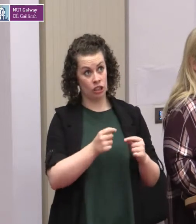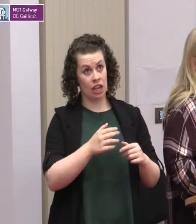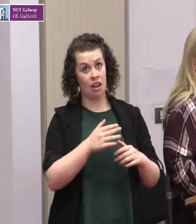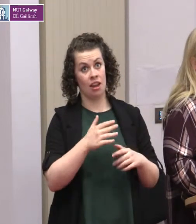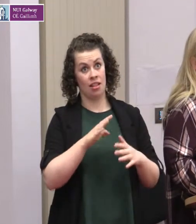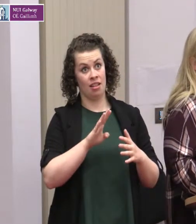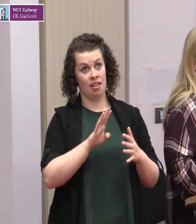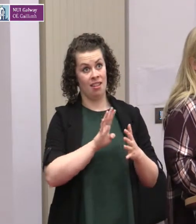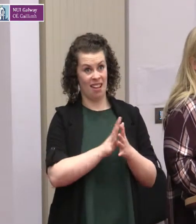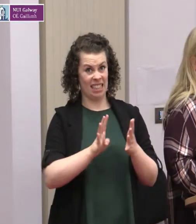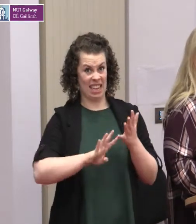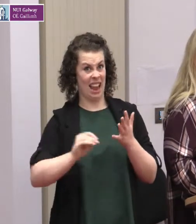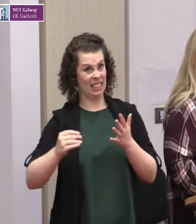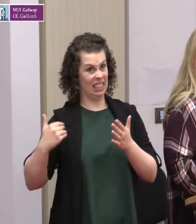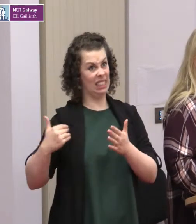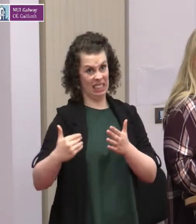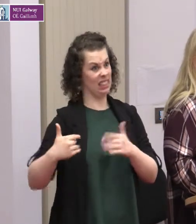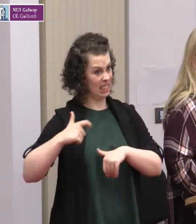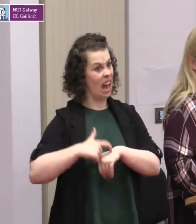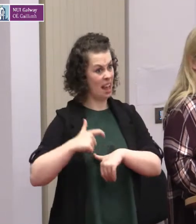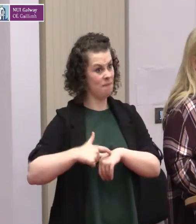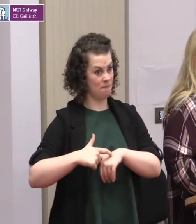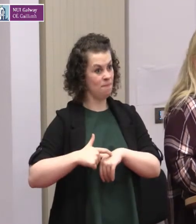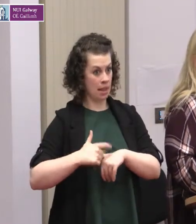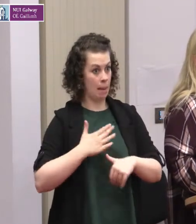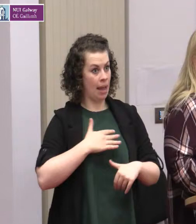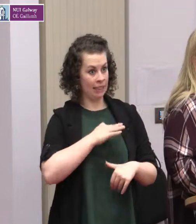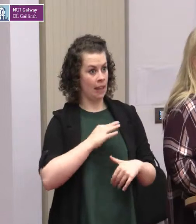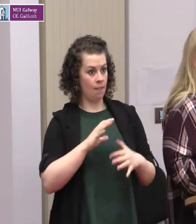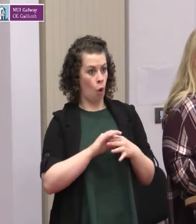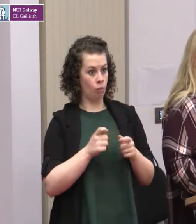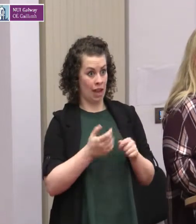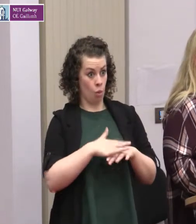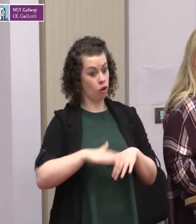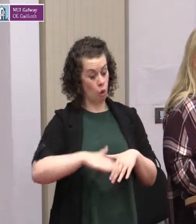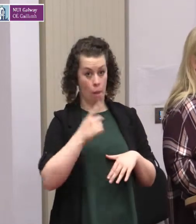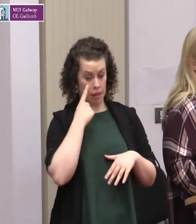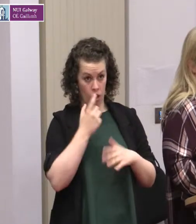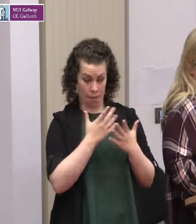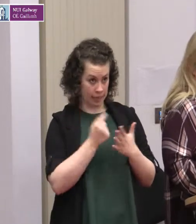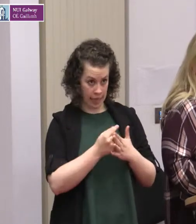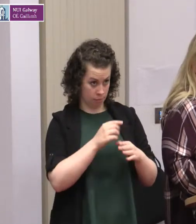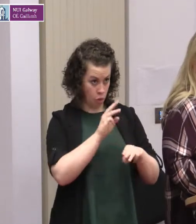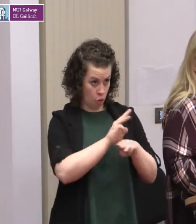the early mid 90s in my own home town, where I grew up.